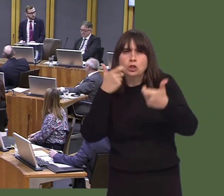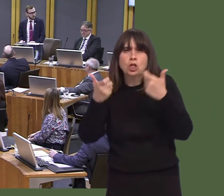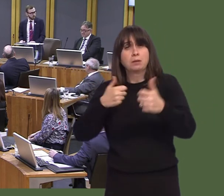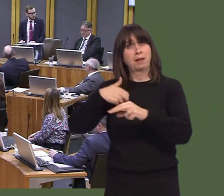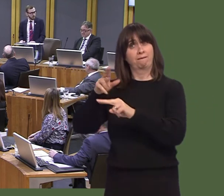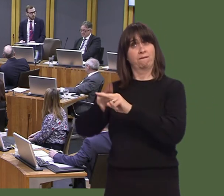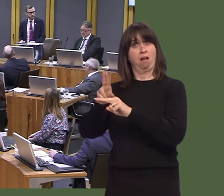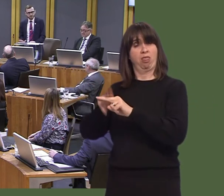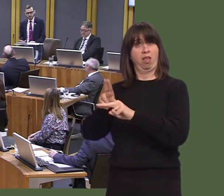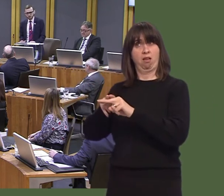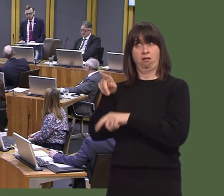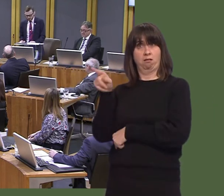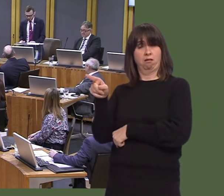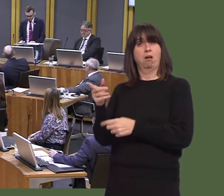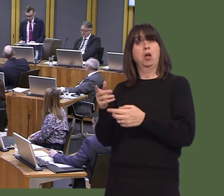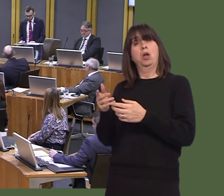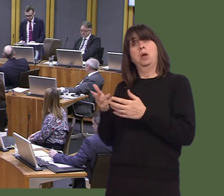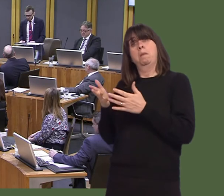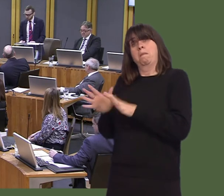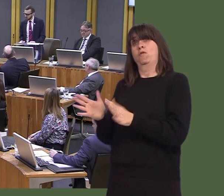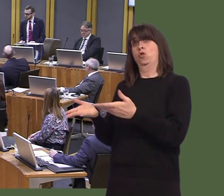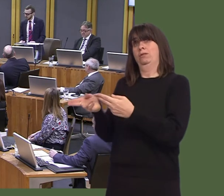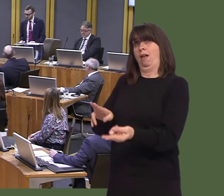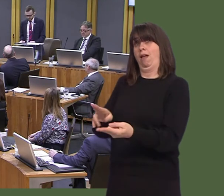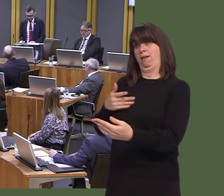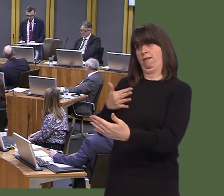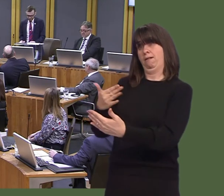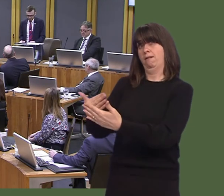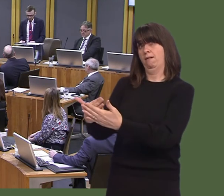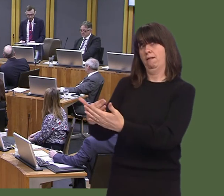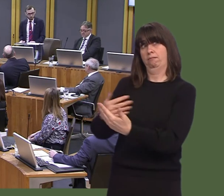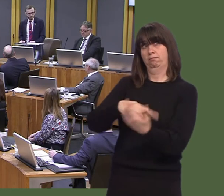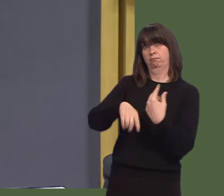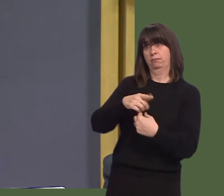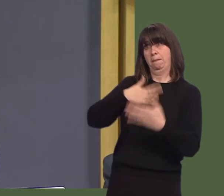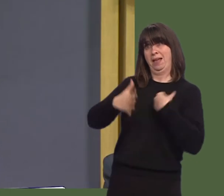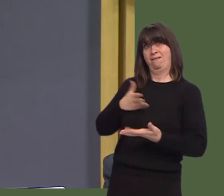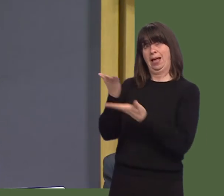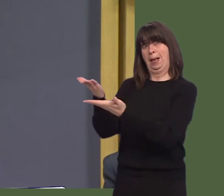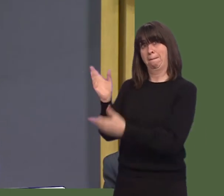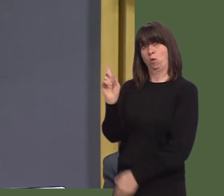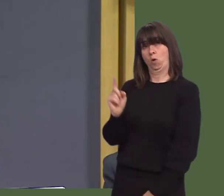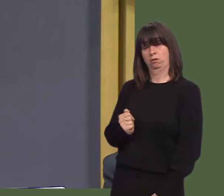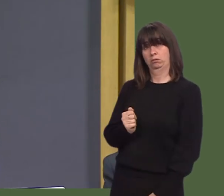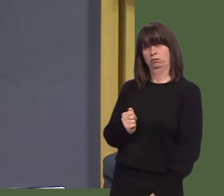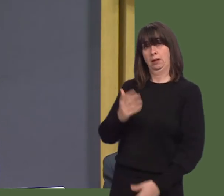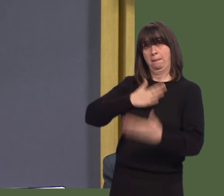jobs and the standard of living of the Welsh people? Carwyn Jones AM: We will lose jobs and incomes will decline.